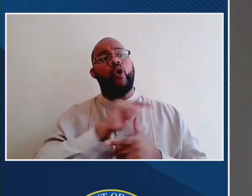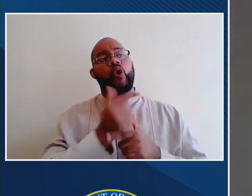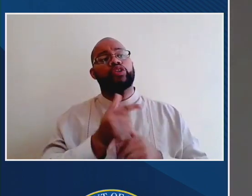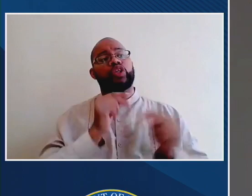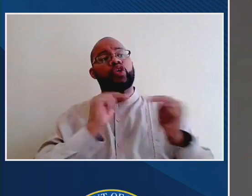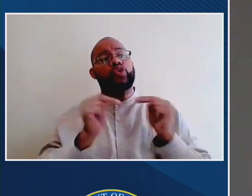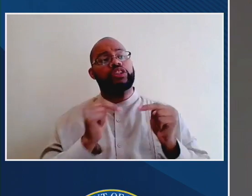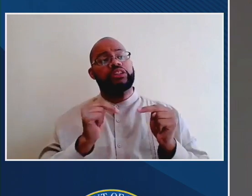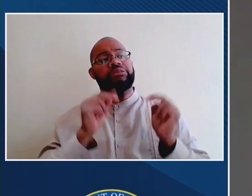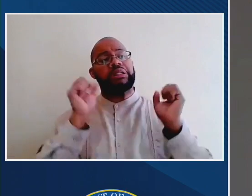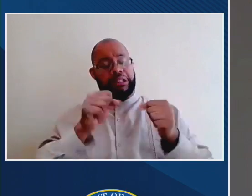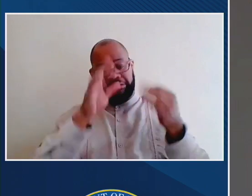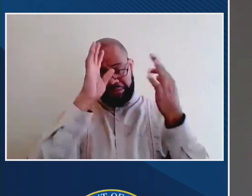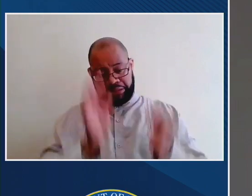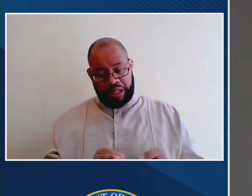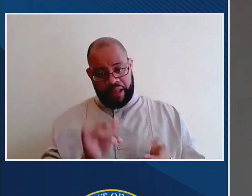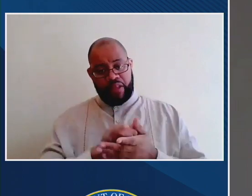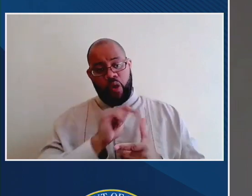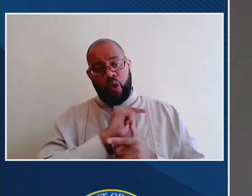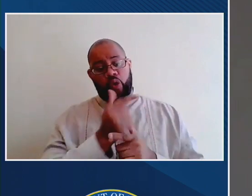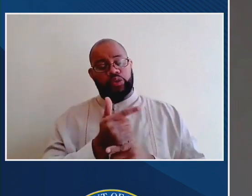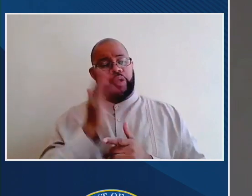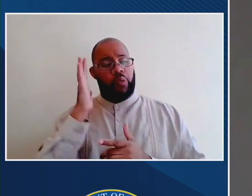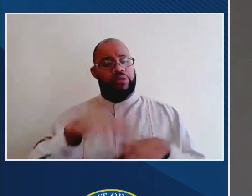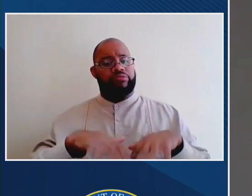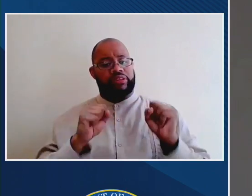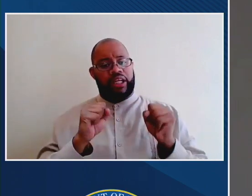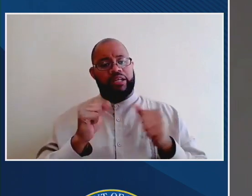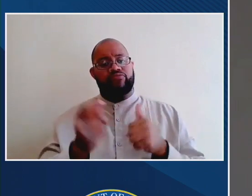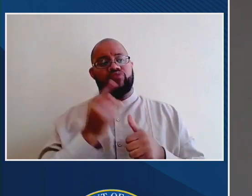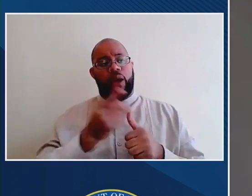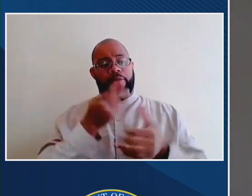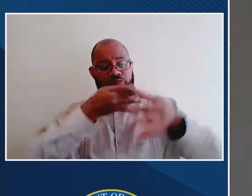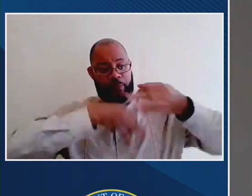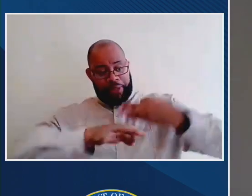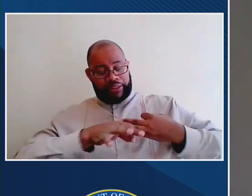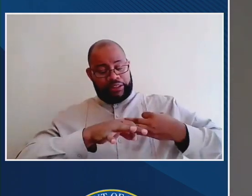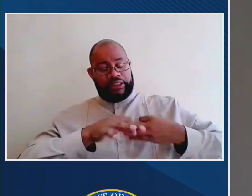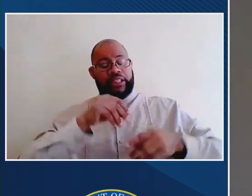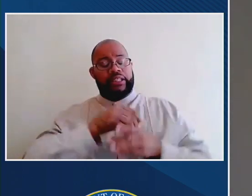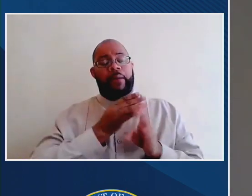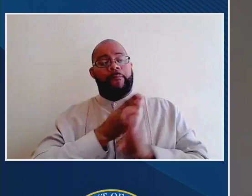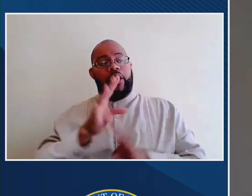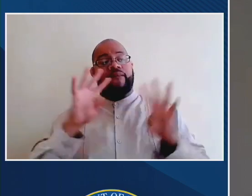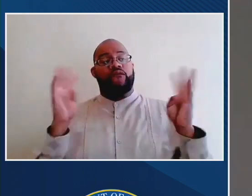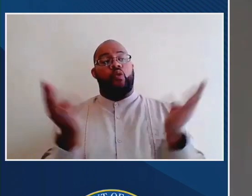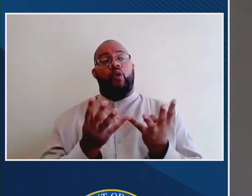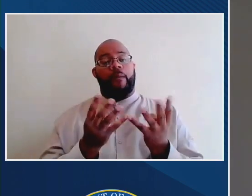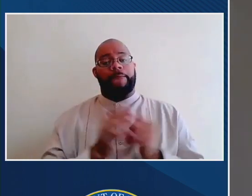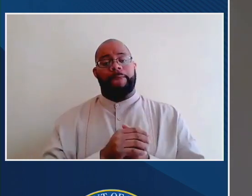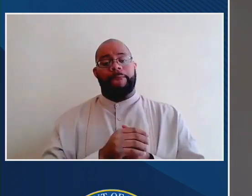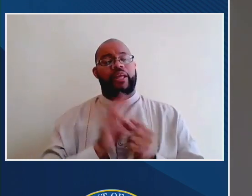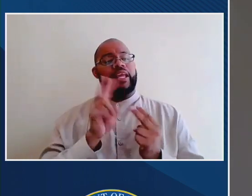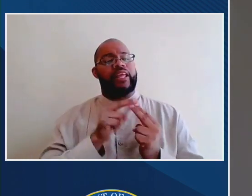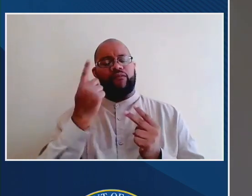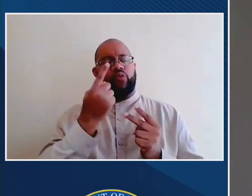decide that the alternate will take the primary's place at the main table, either for a certain topic or to have an